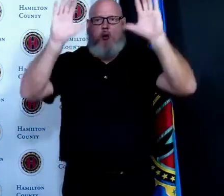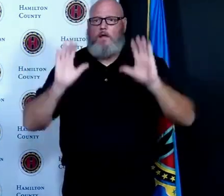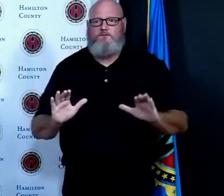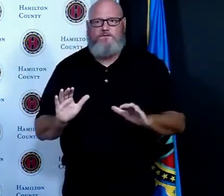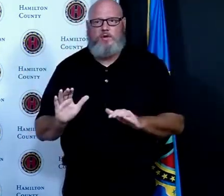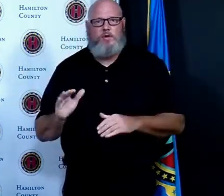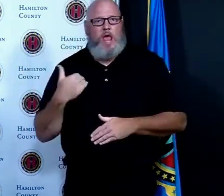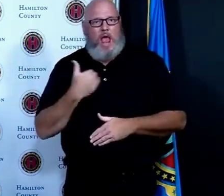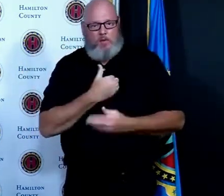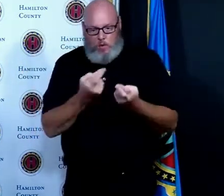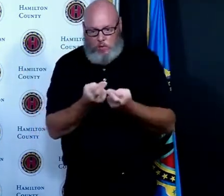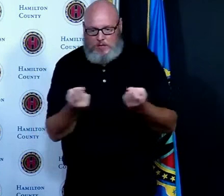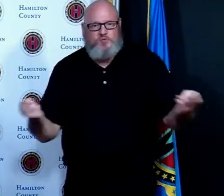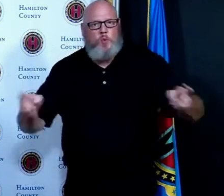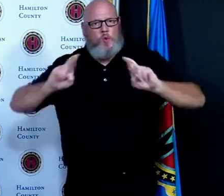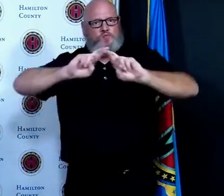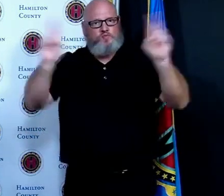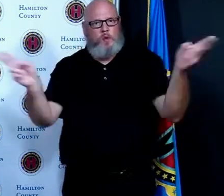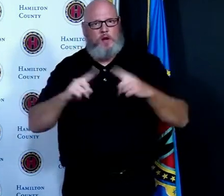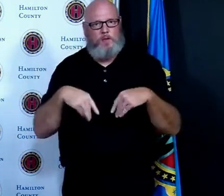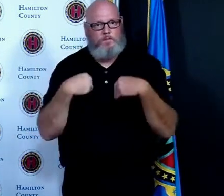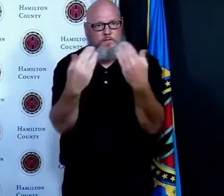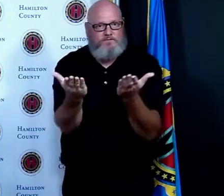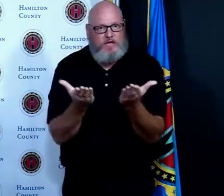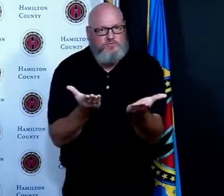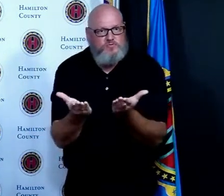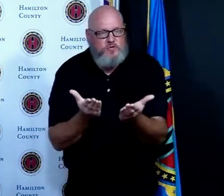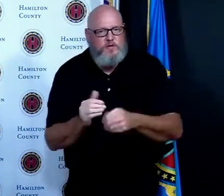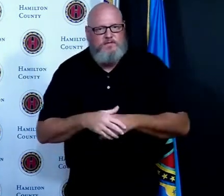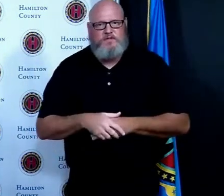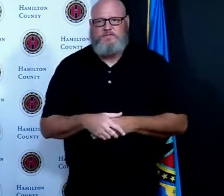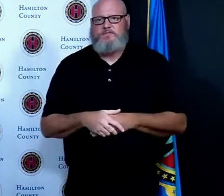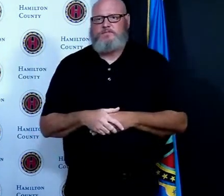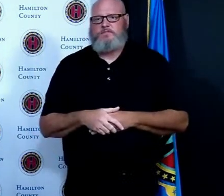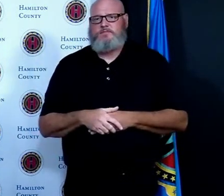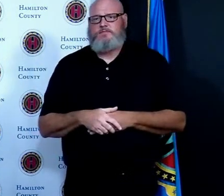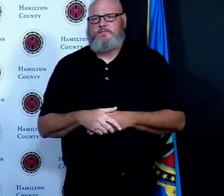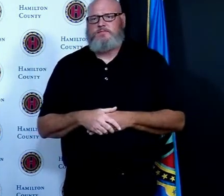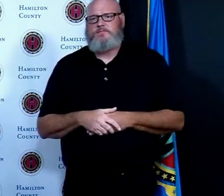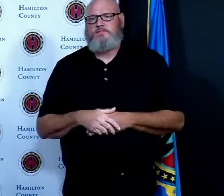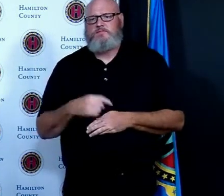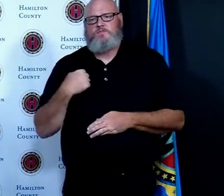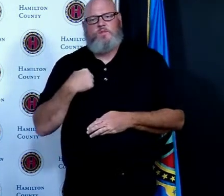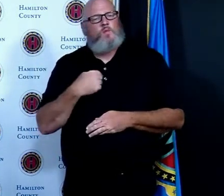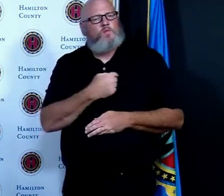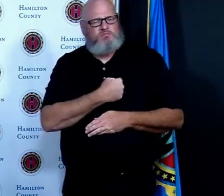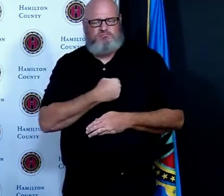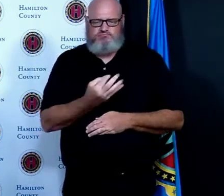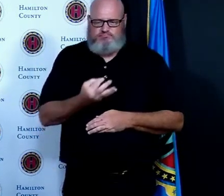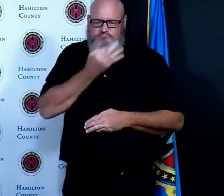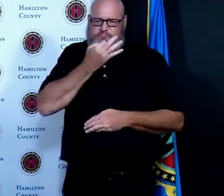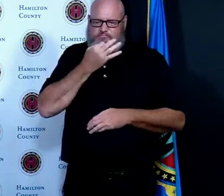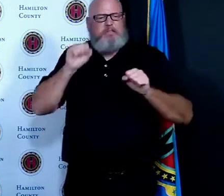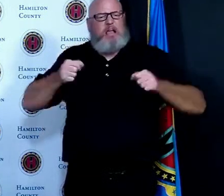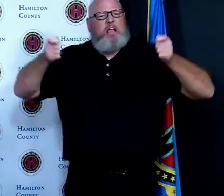any of the manifestations or complications of this pandemic we really learned how we work together in